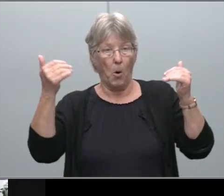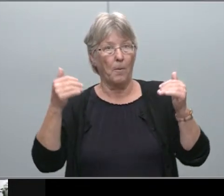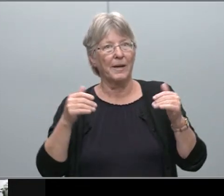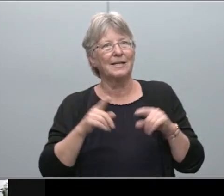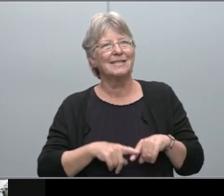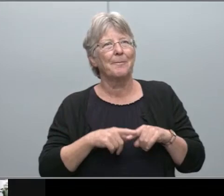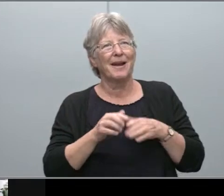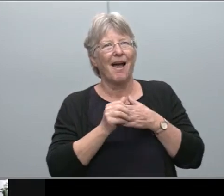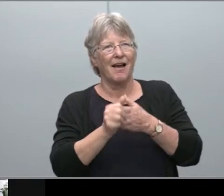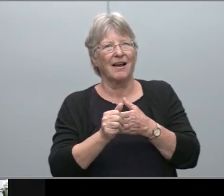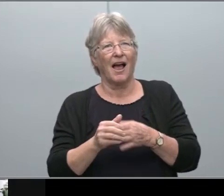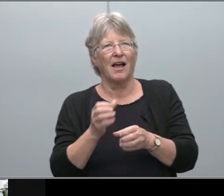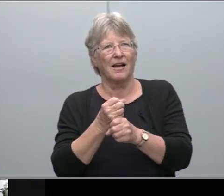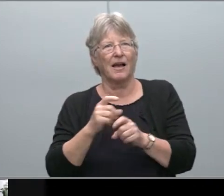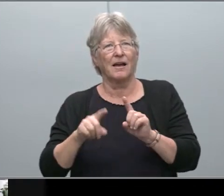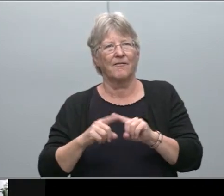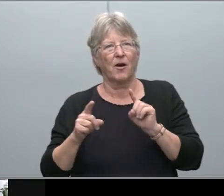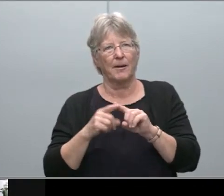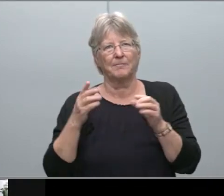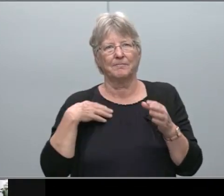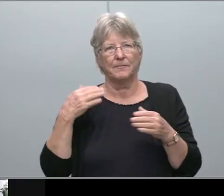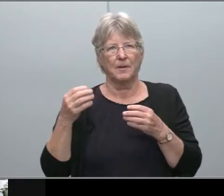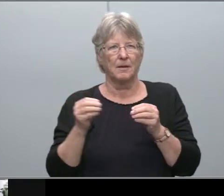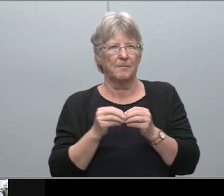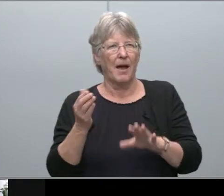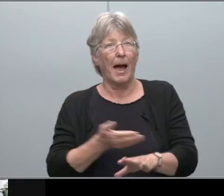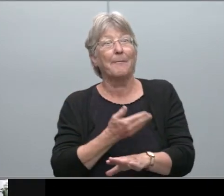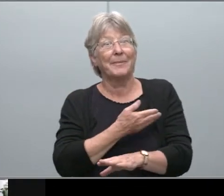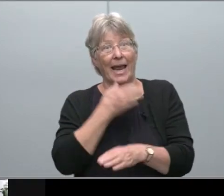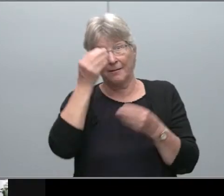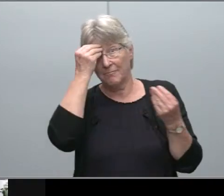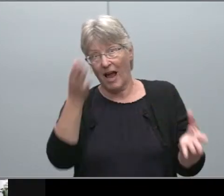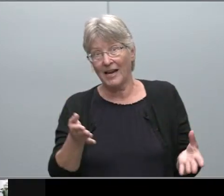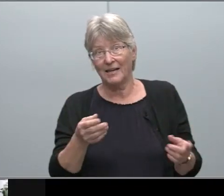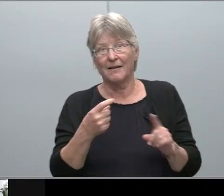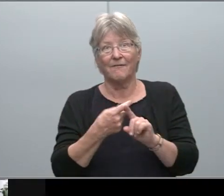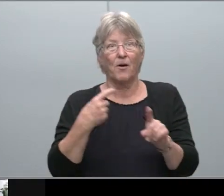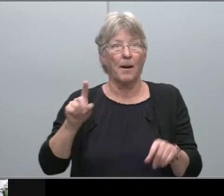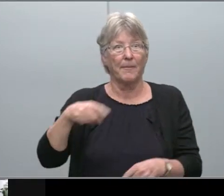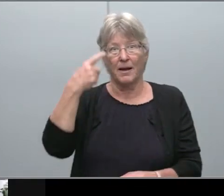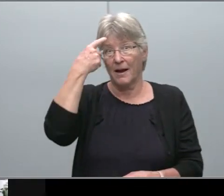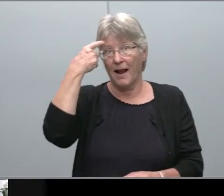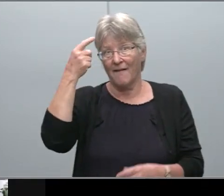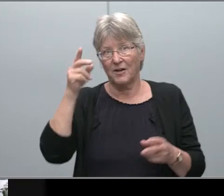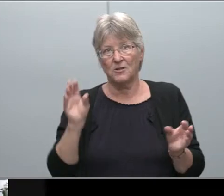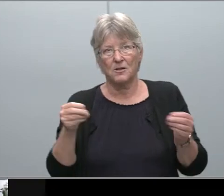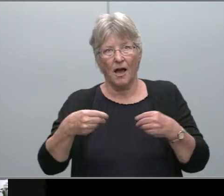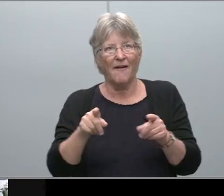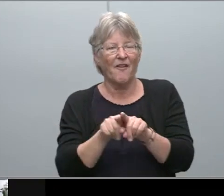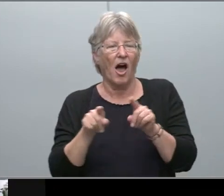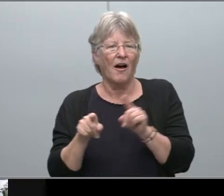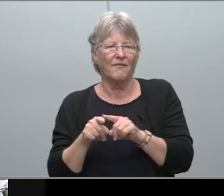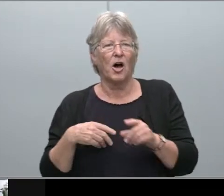that we can't answer some of those questions in it's entirety just because we don't have all the answers. And this is where we're working